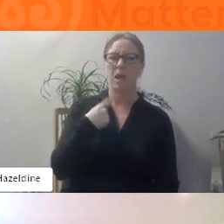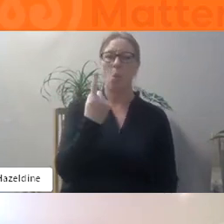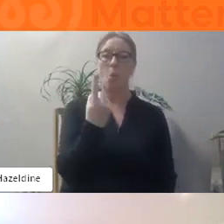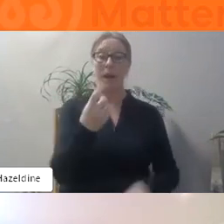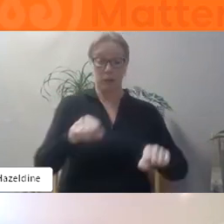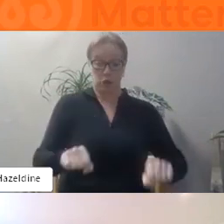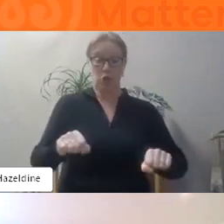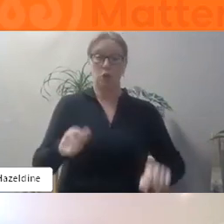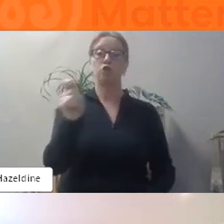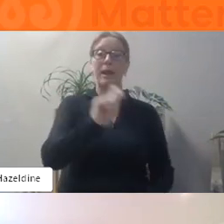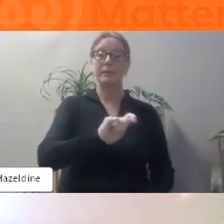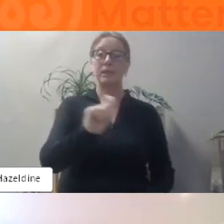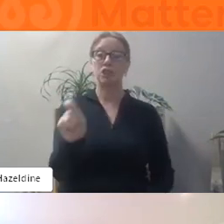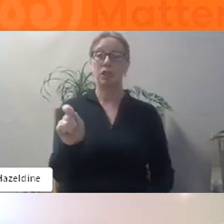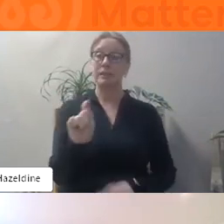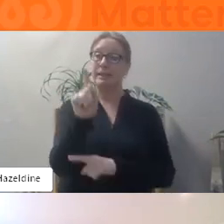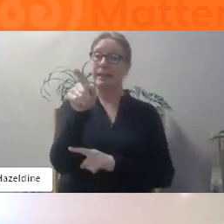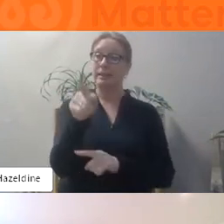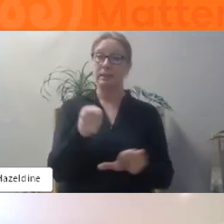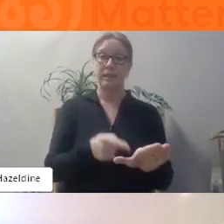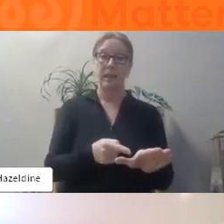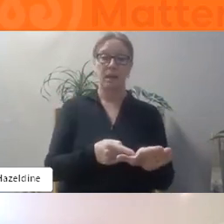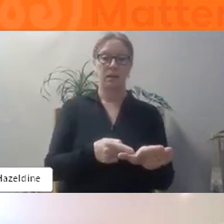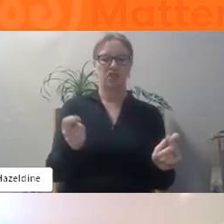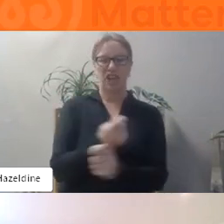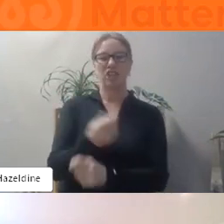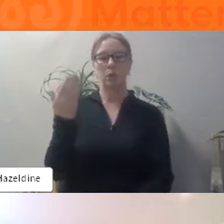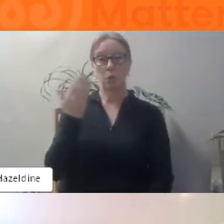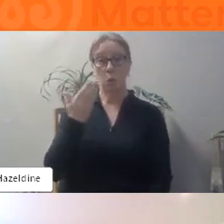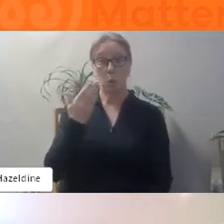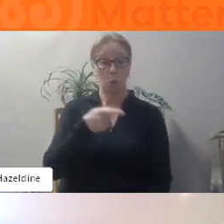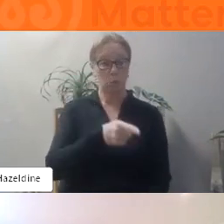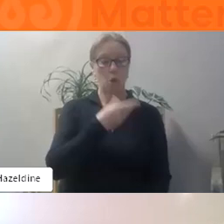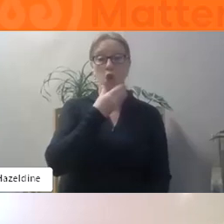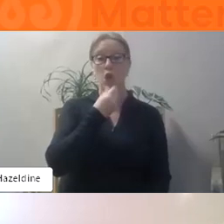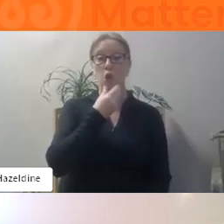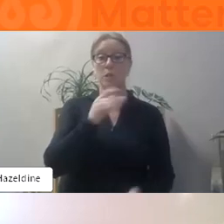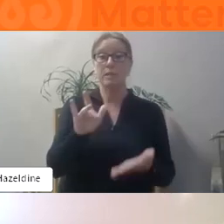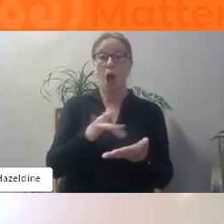next year into another school, he uses an iPad to help with his